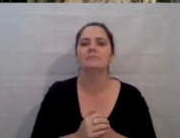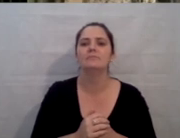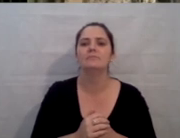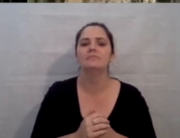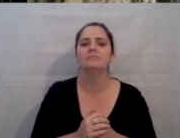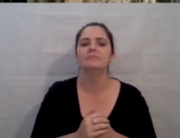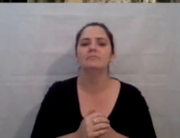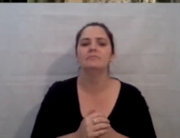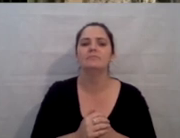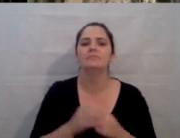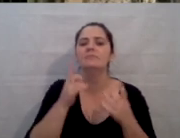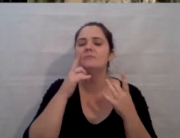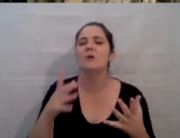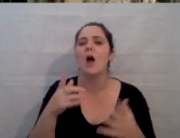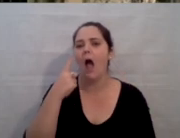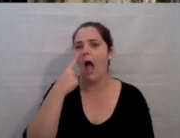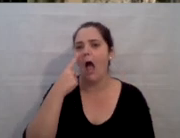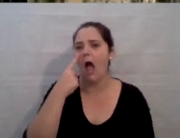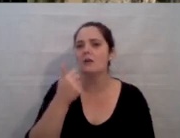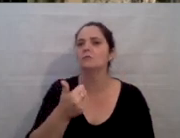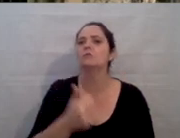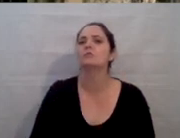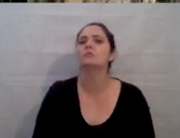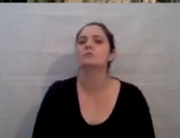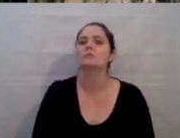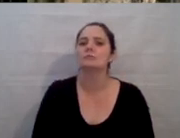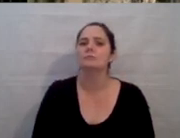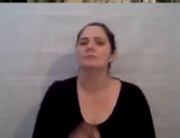too I guess Atticus, there perfect.